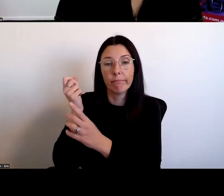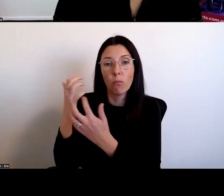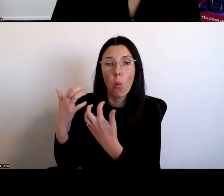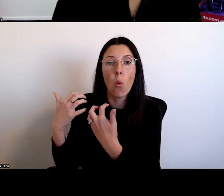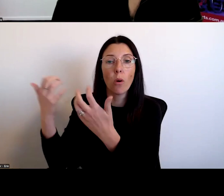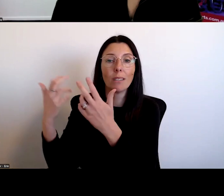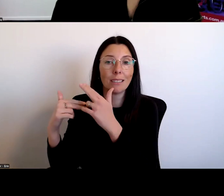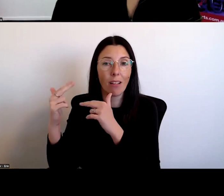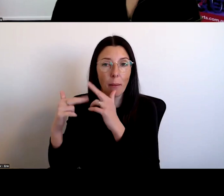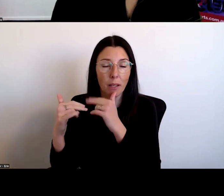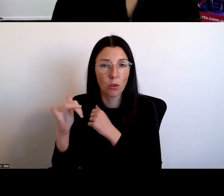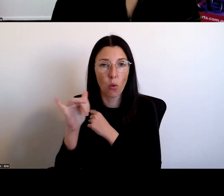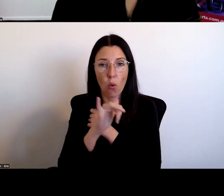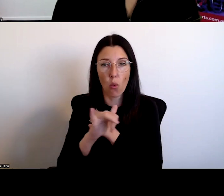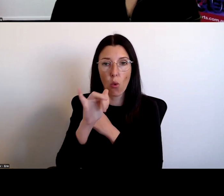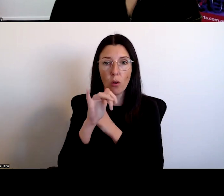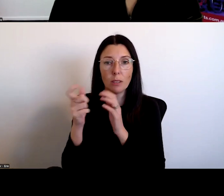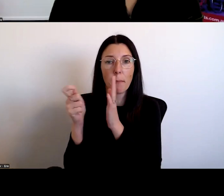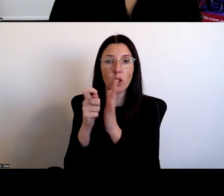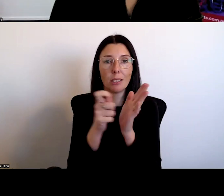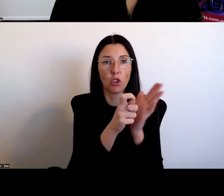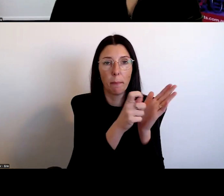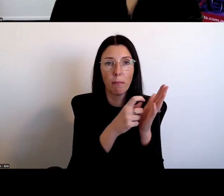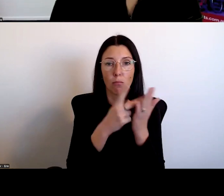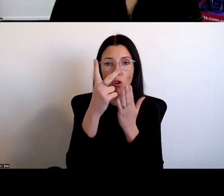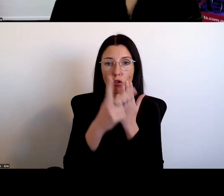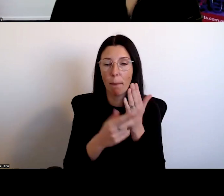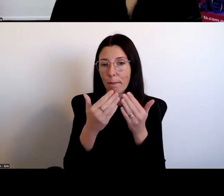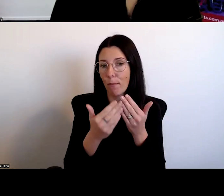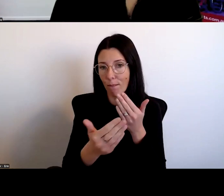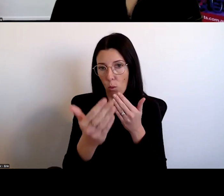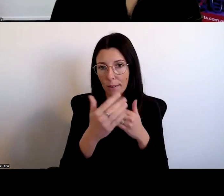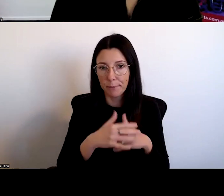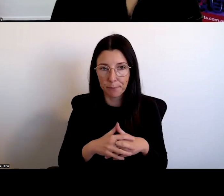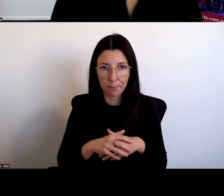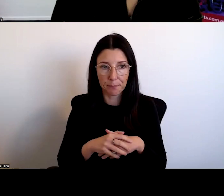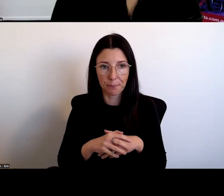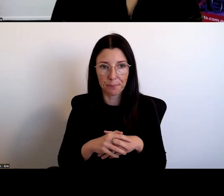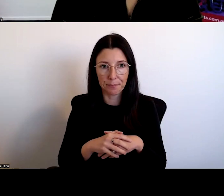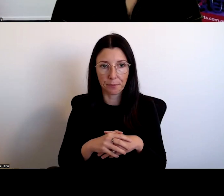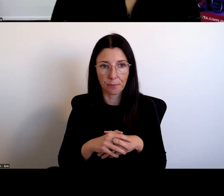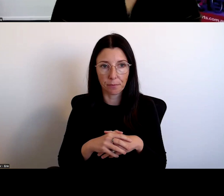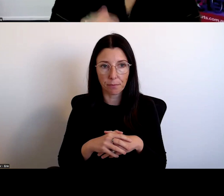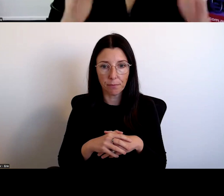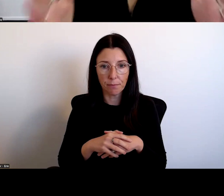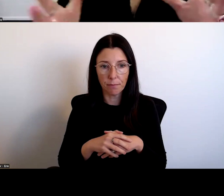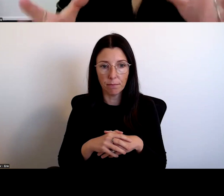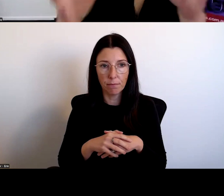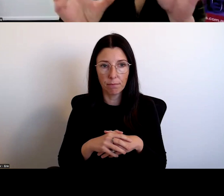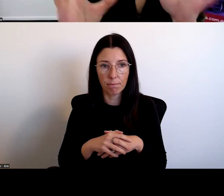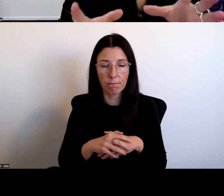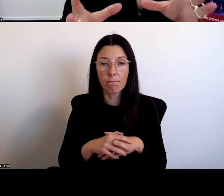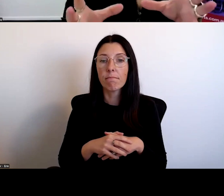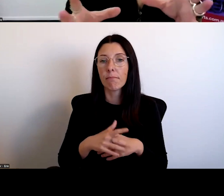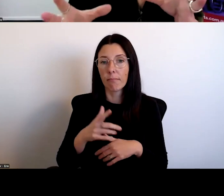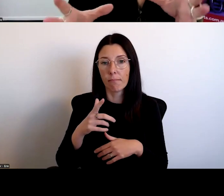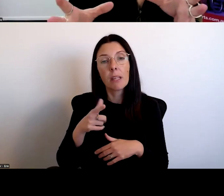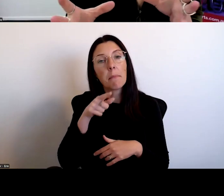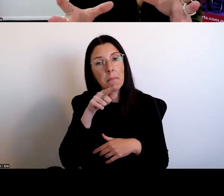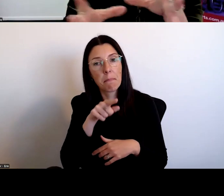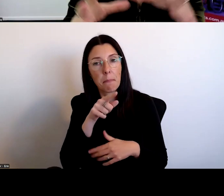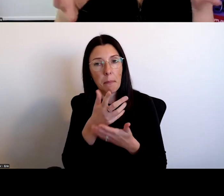sponsorship of our programs going forward. Because that is actually how that particular group